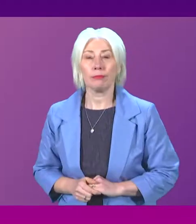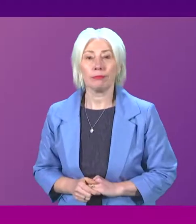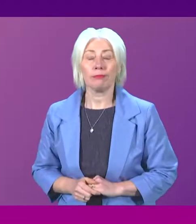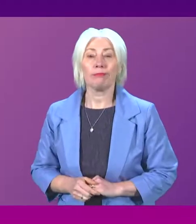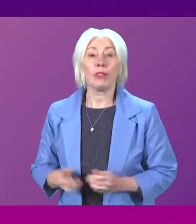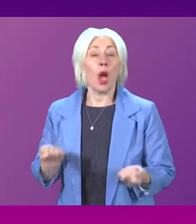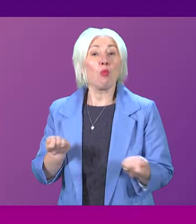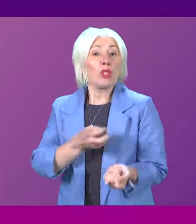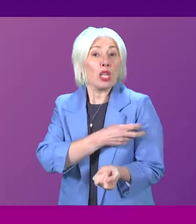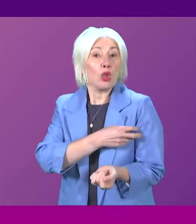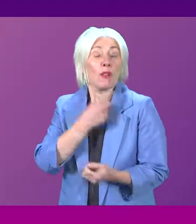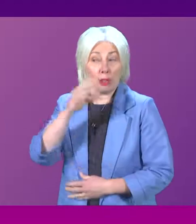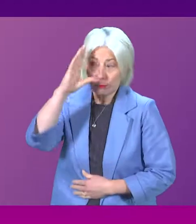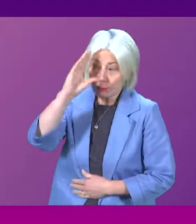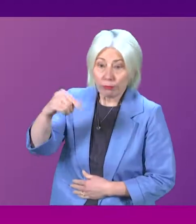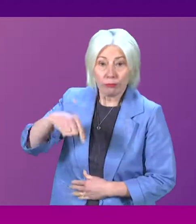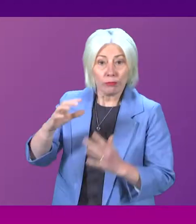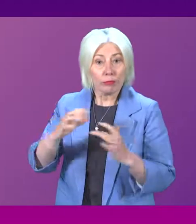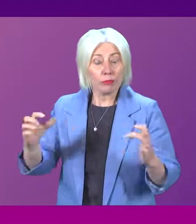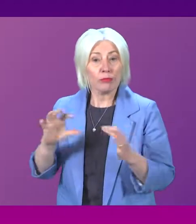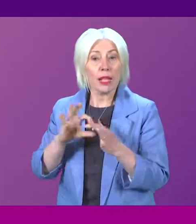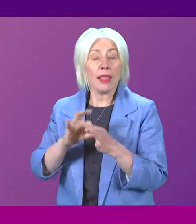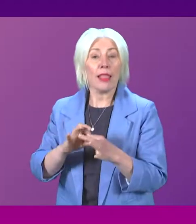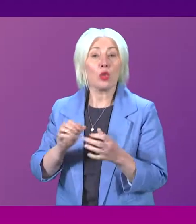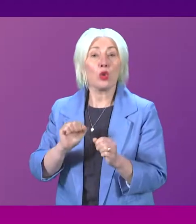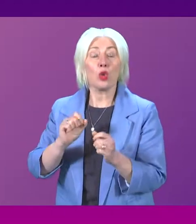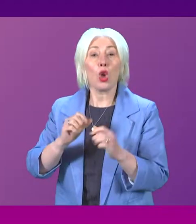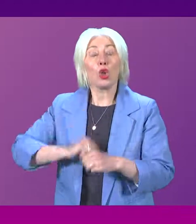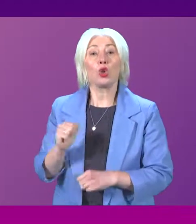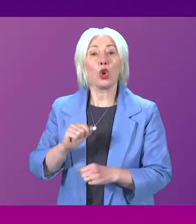In this statement, I will update Parliament on matters relating to the Scottish Covid-19 inquiry.